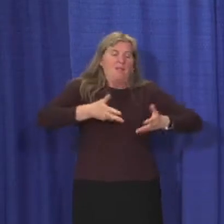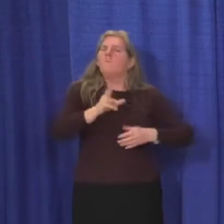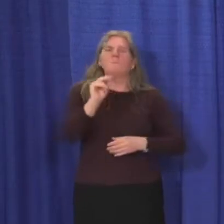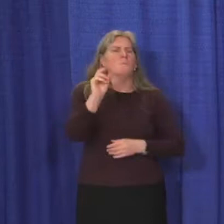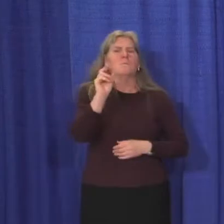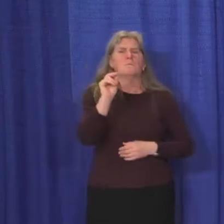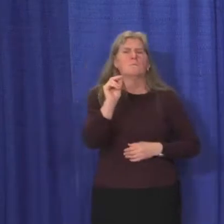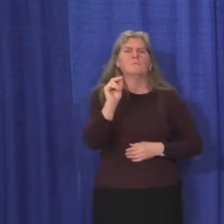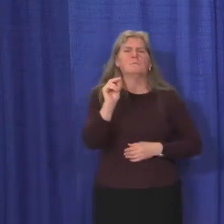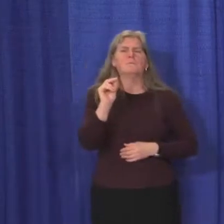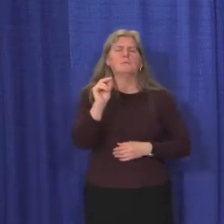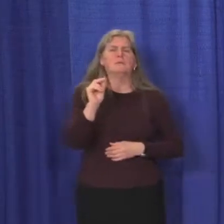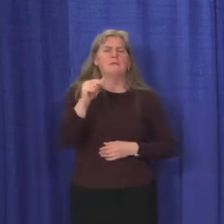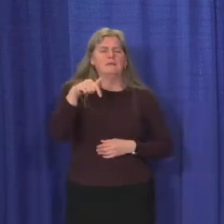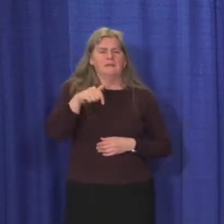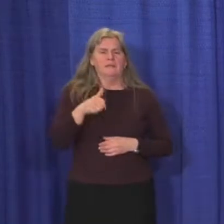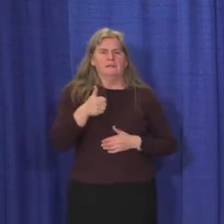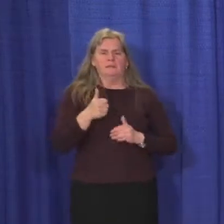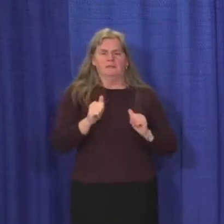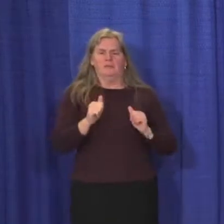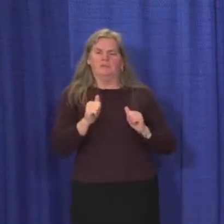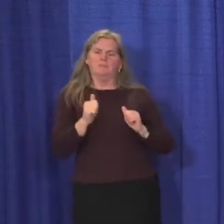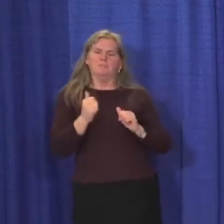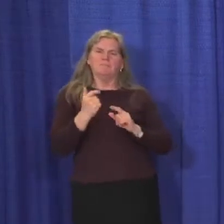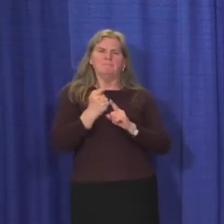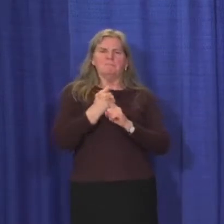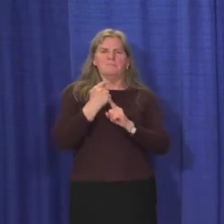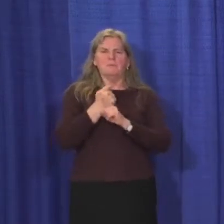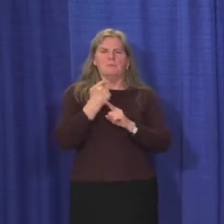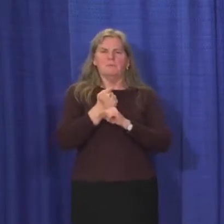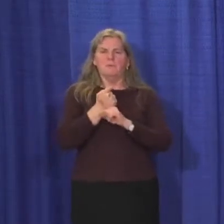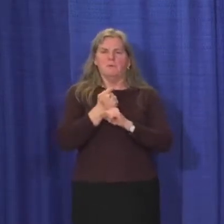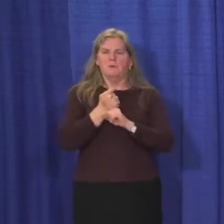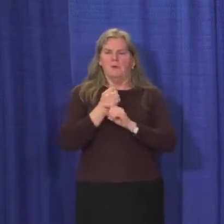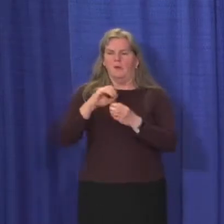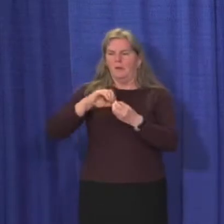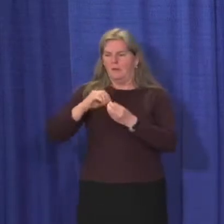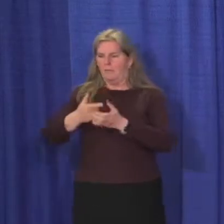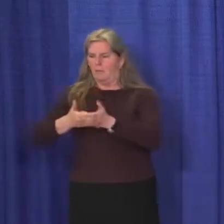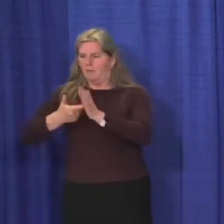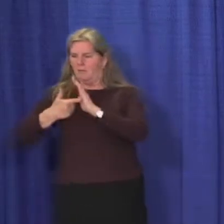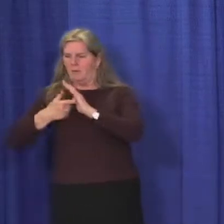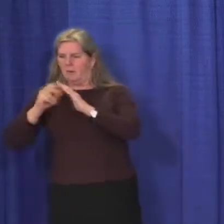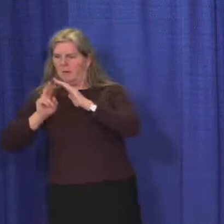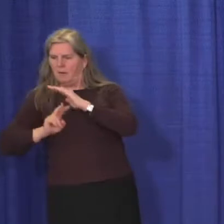trying to do our best that a close match between between